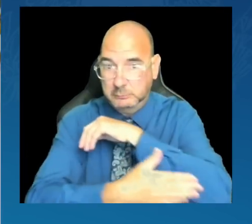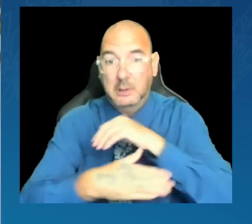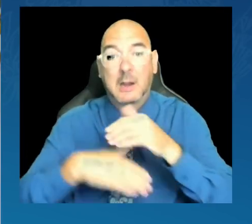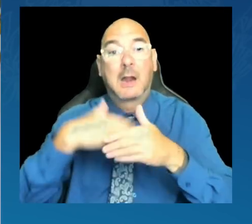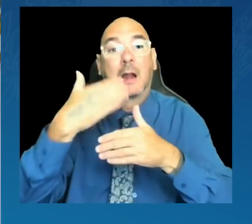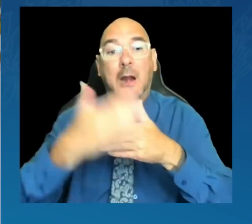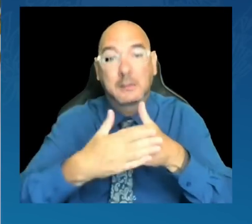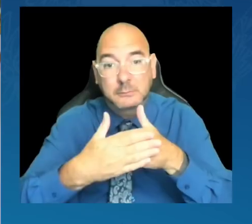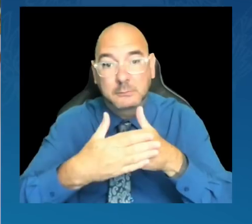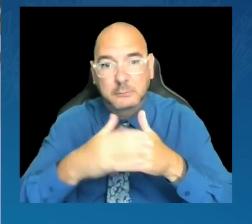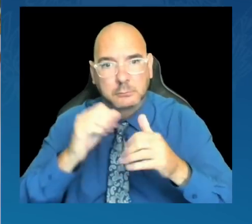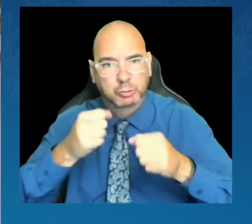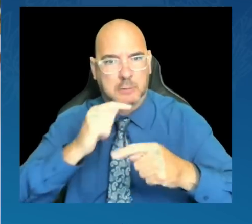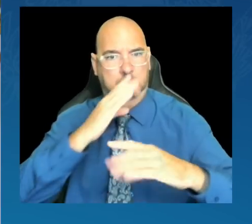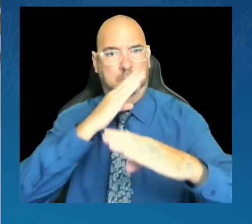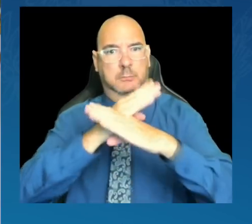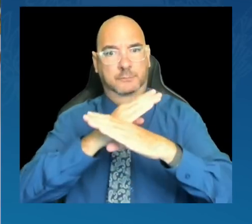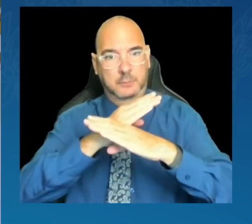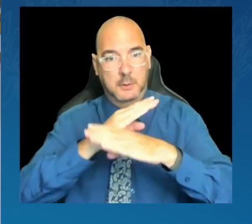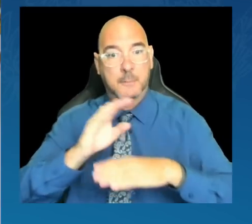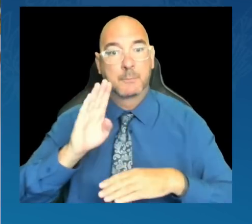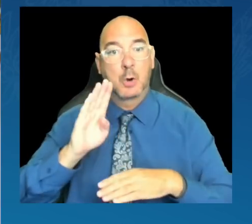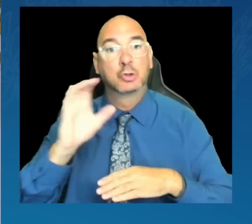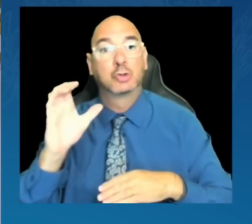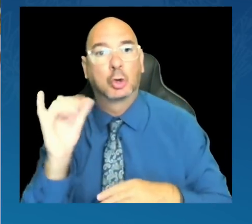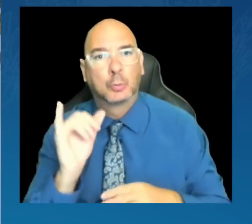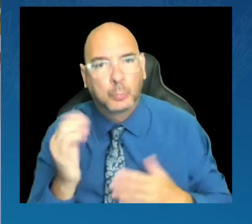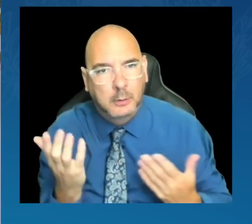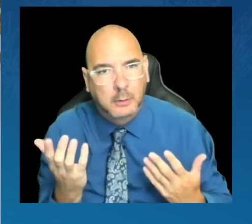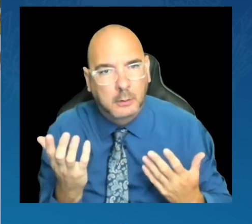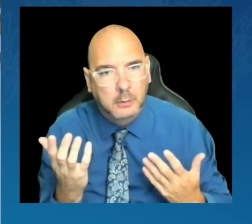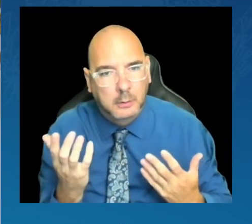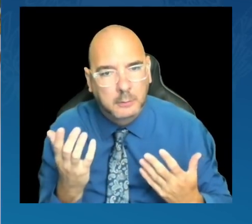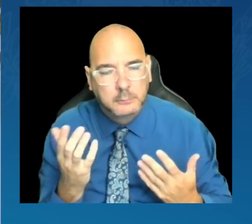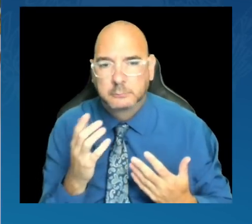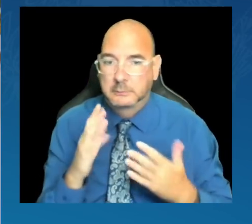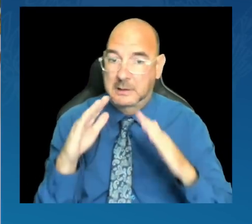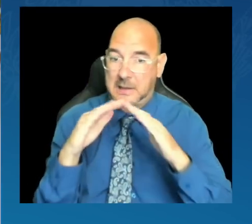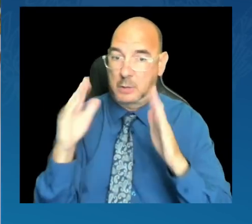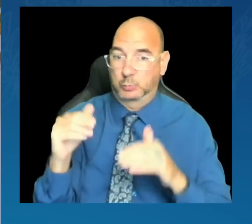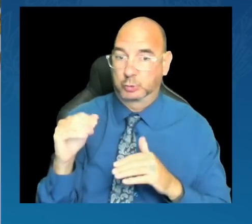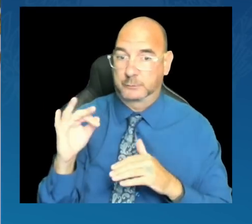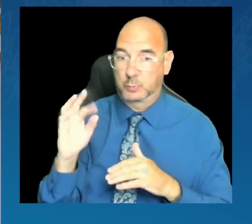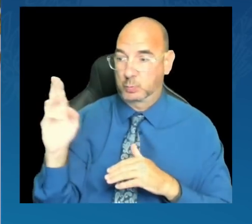House Democrats in Congress and in Indiana are fighting this radical and reckless GOP agenda.